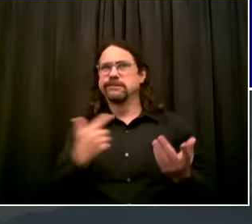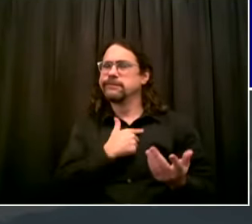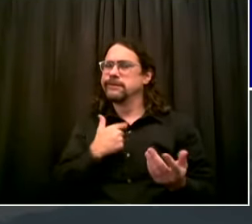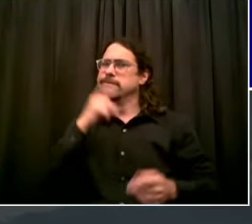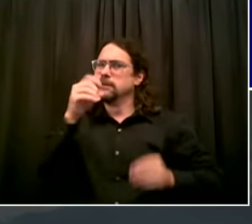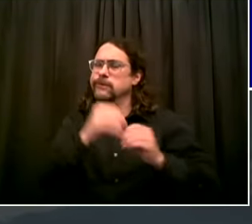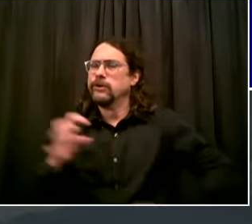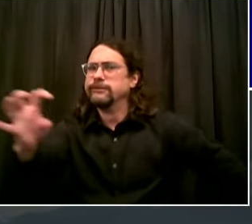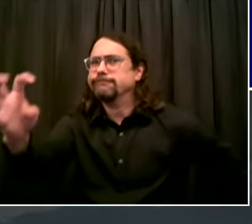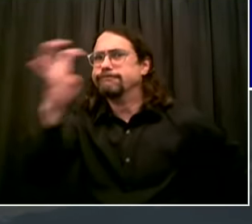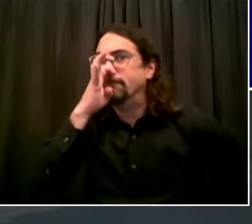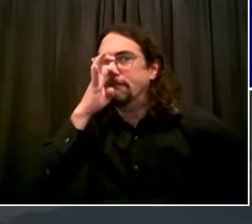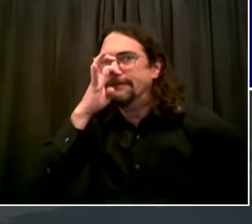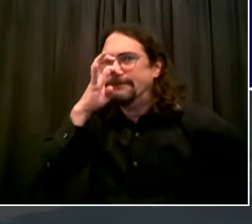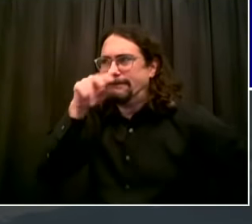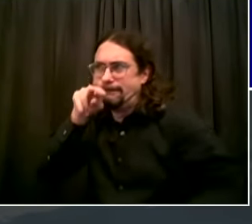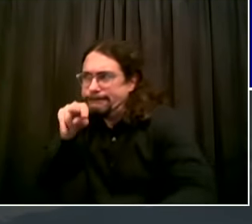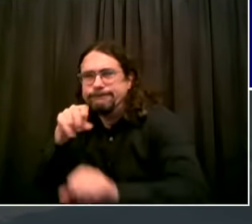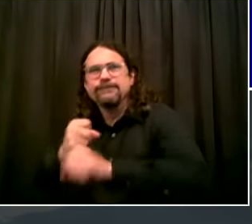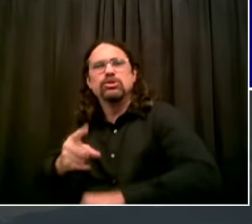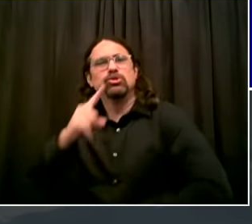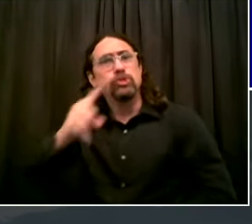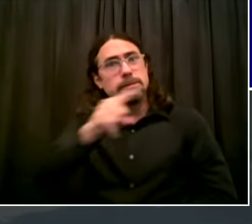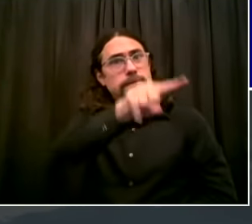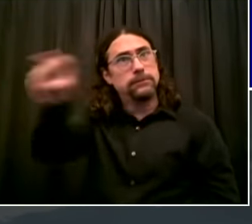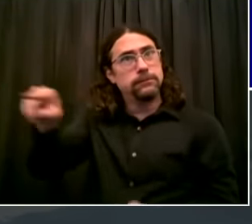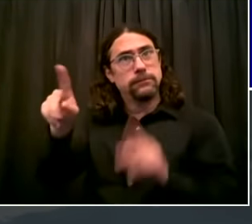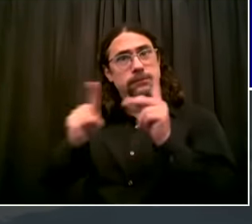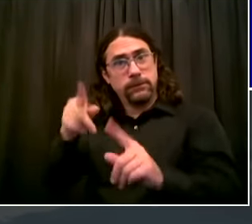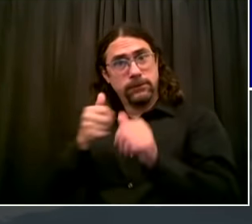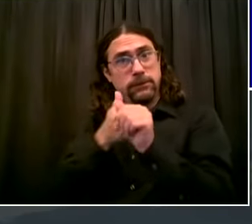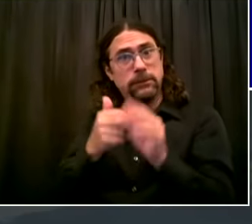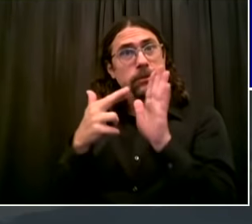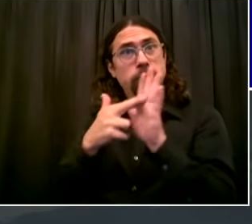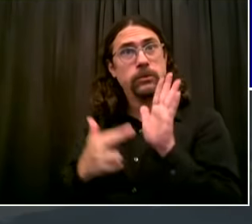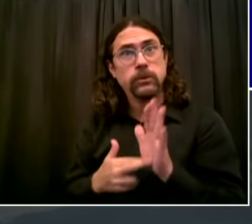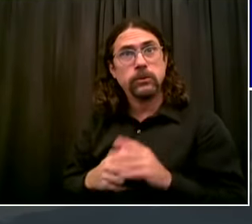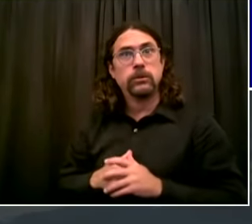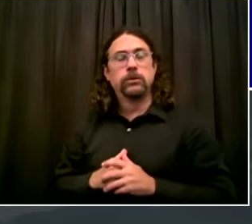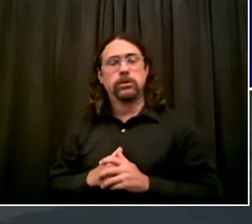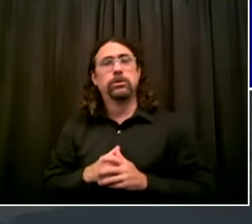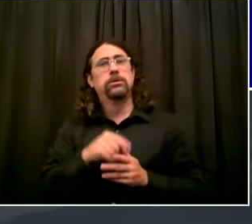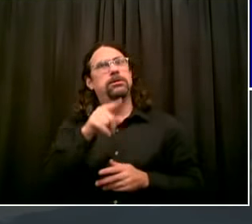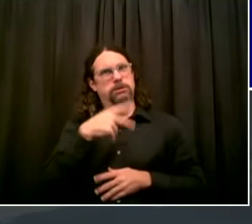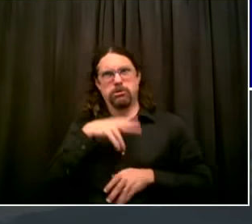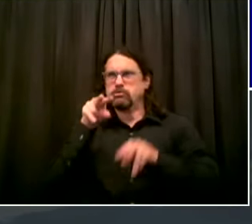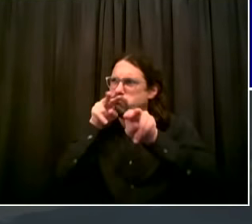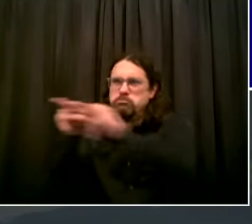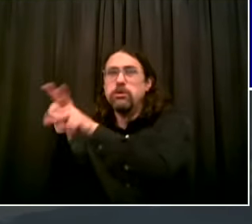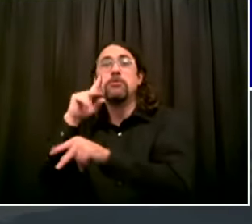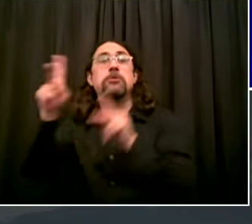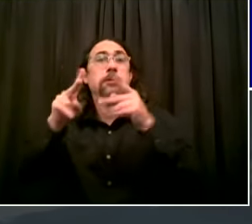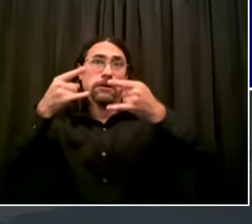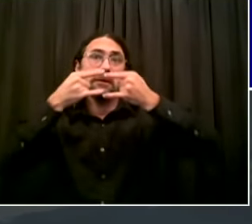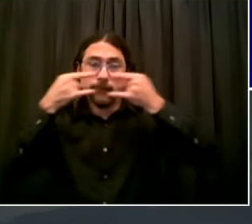WE GET. WE ARE GOING TO KEEP TELLING EVERYONE THAT MESAS GE. IT IS FREE, FAST AND EASY. WE ARE MAKING IT